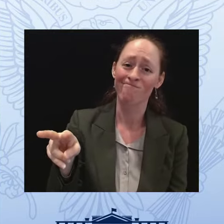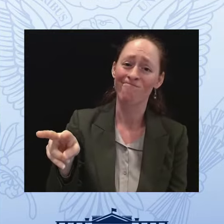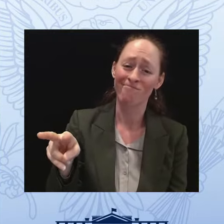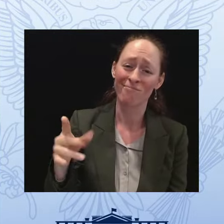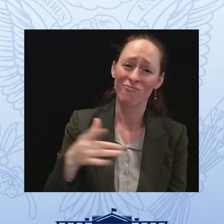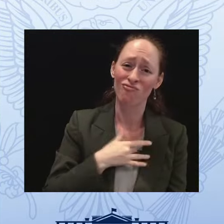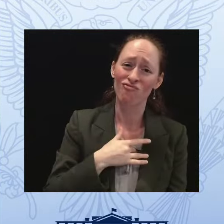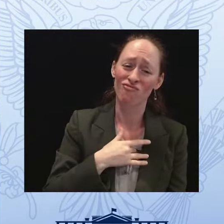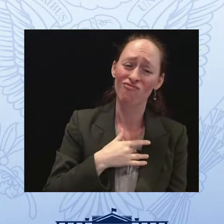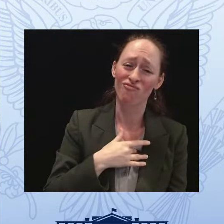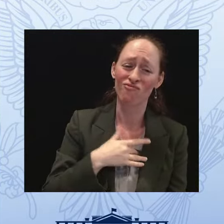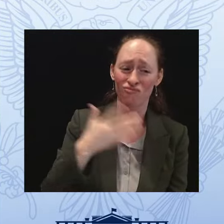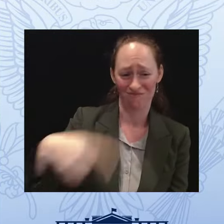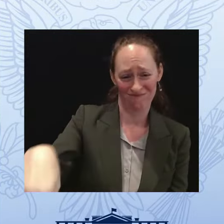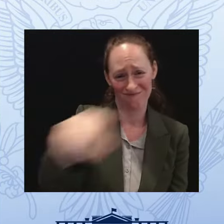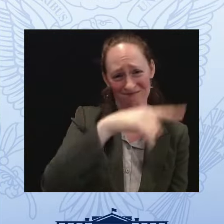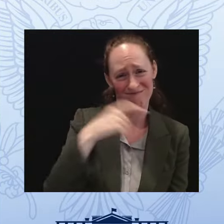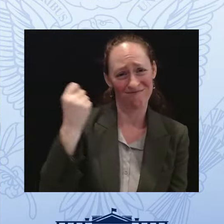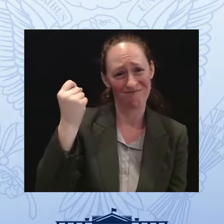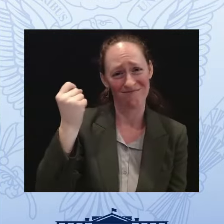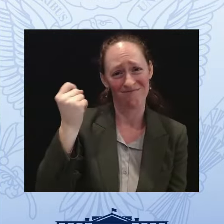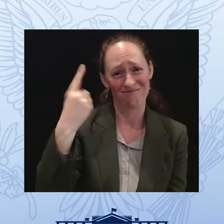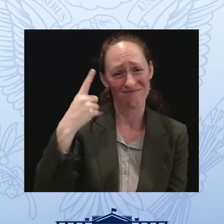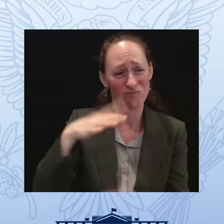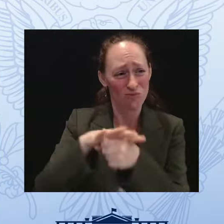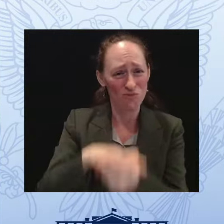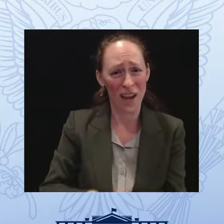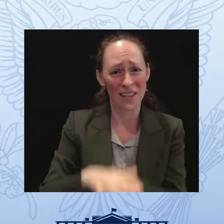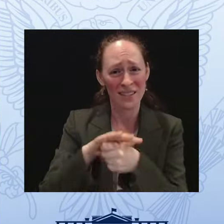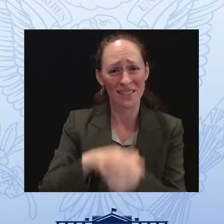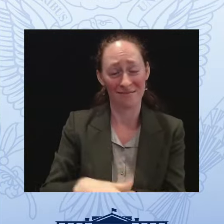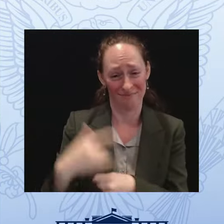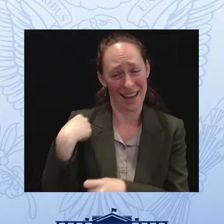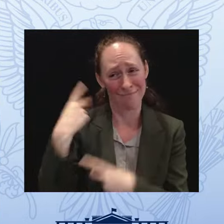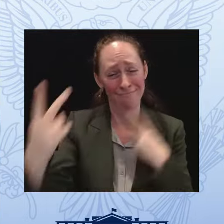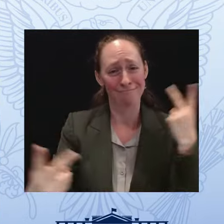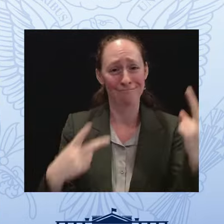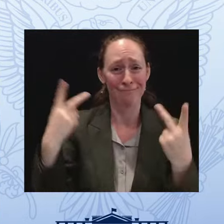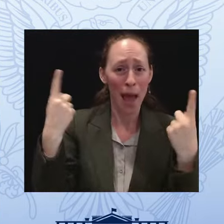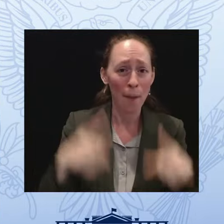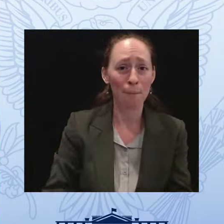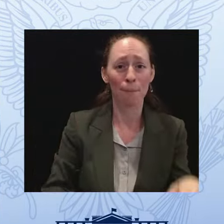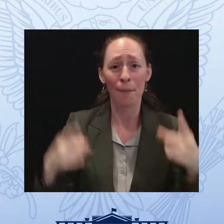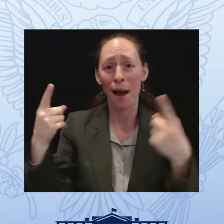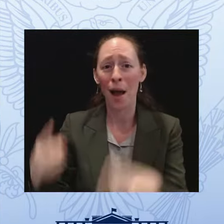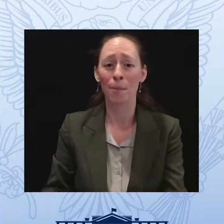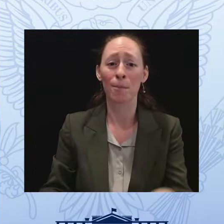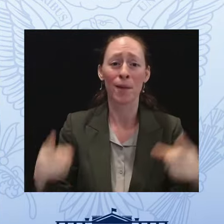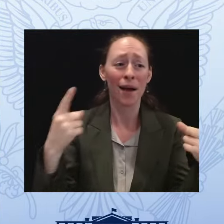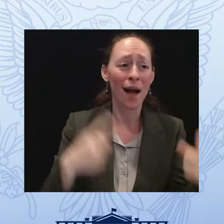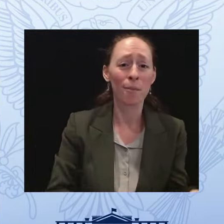The mom who misses one day of class and then another, and then, you know, the make up work